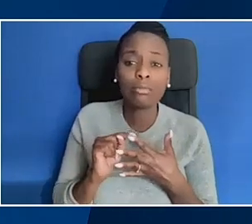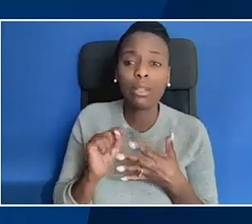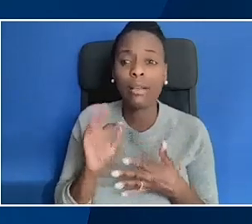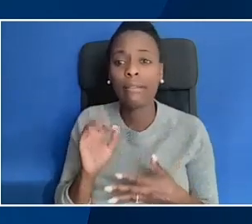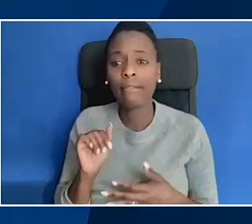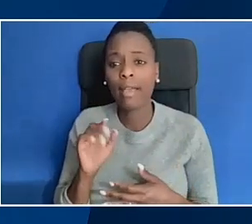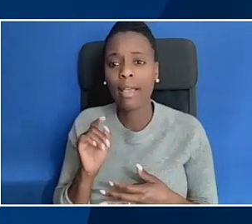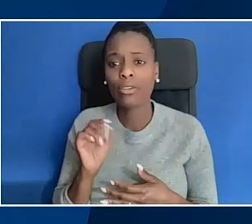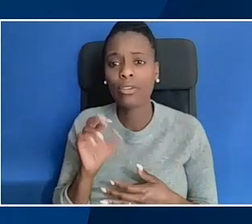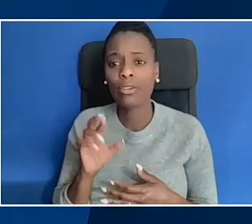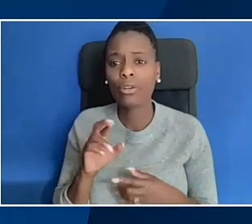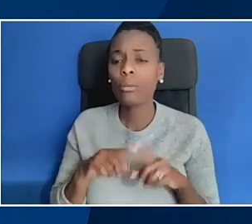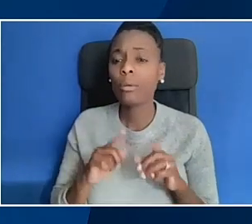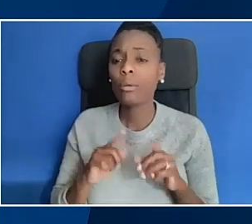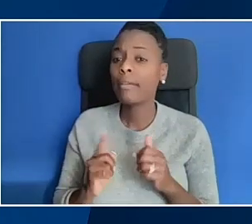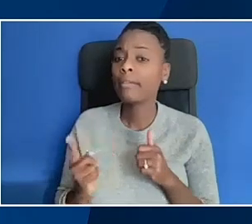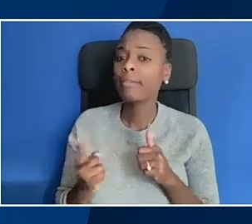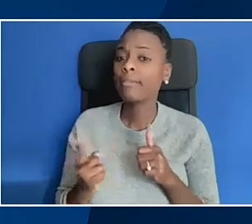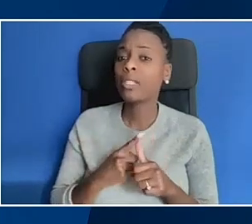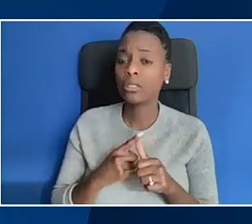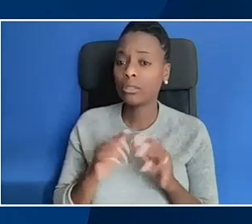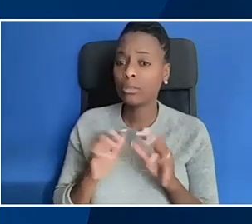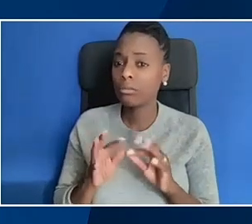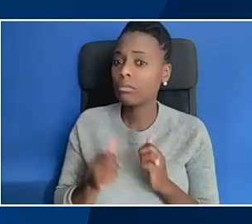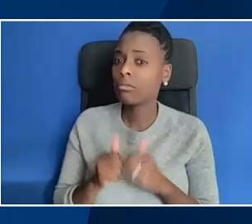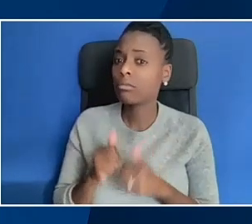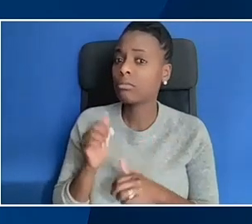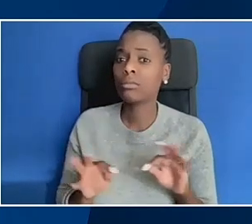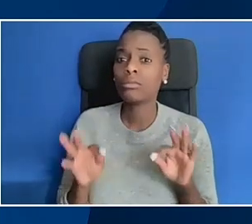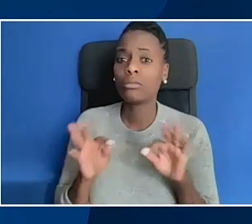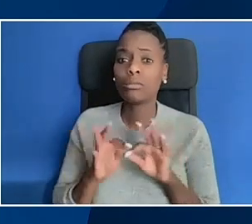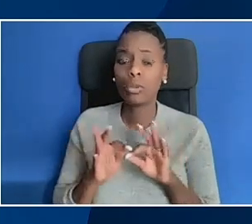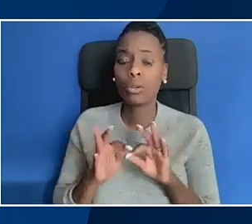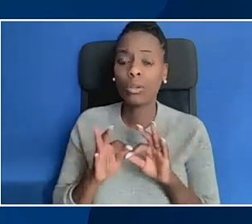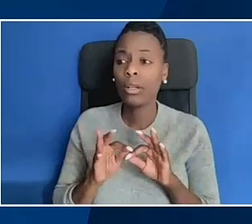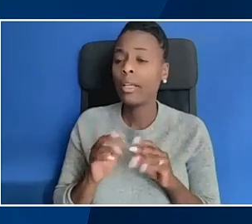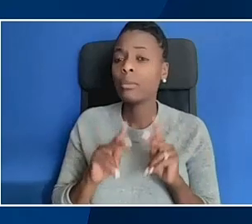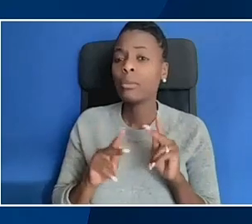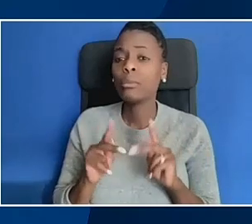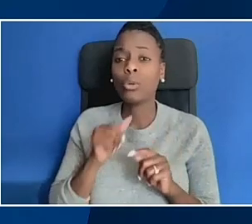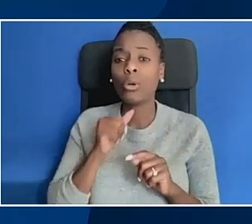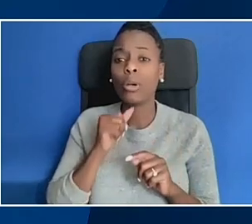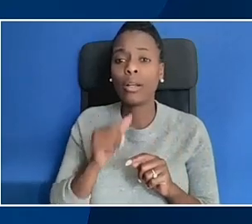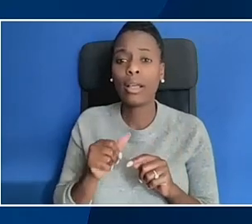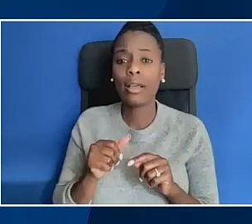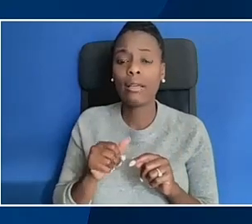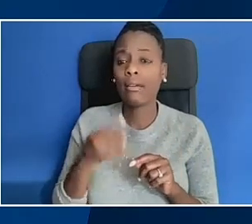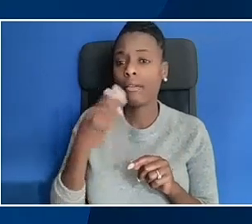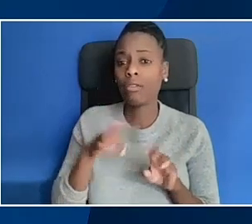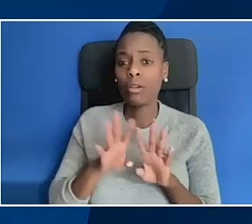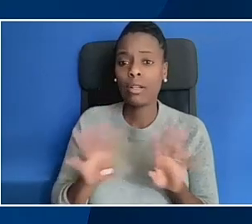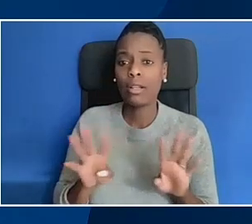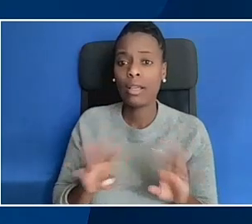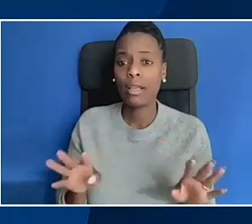know, as someone who is not a front-line practitioner, right, and is involved in Government decision-making processes, I'd